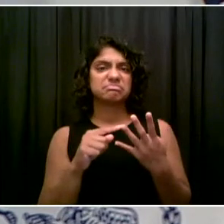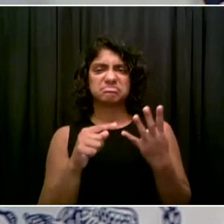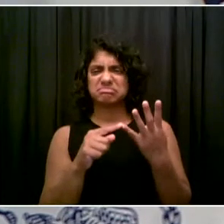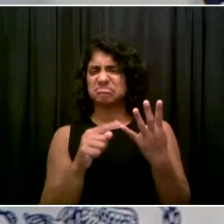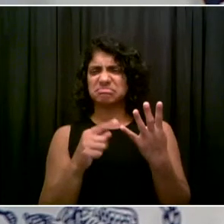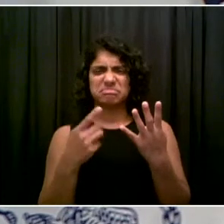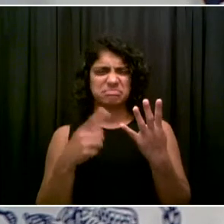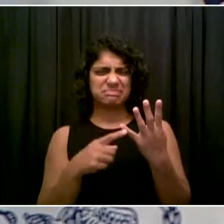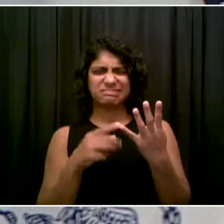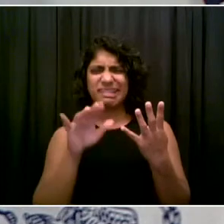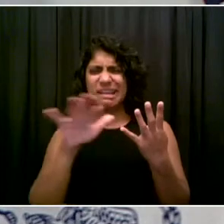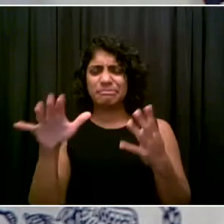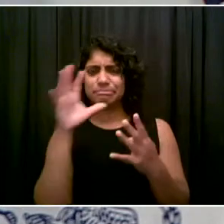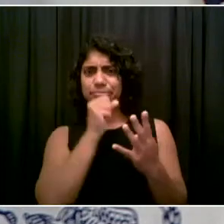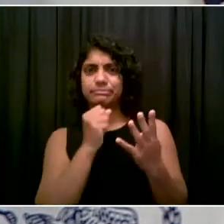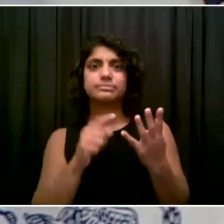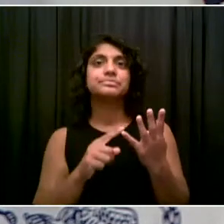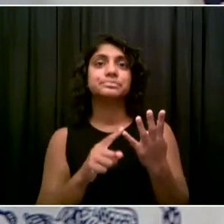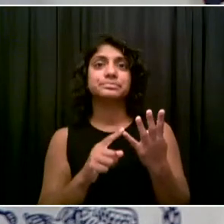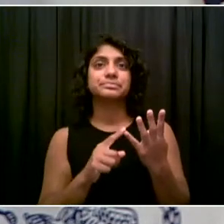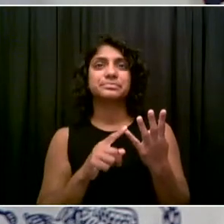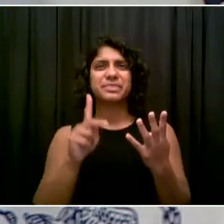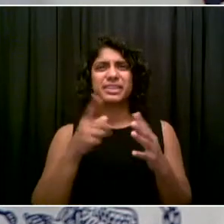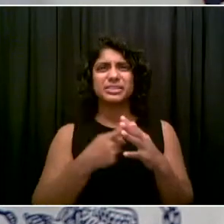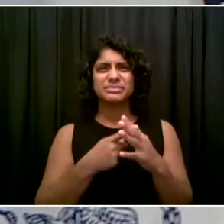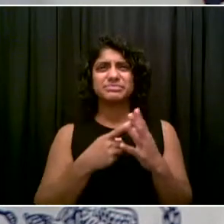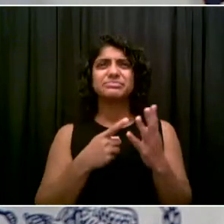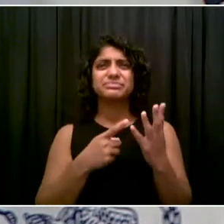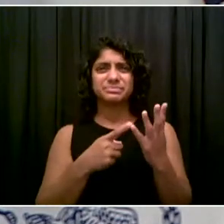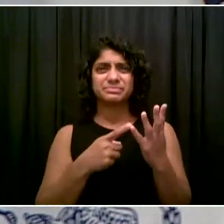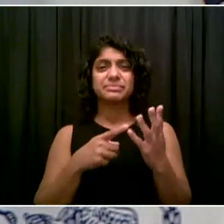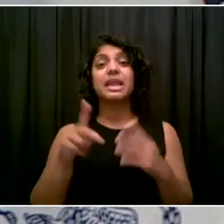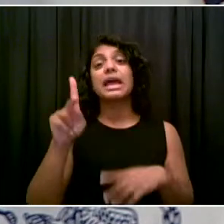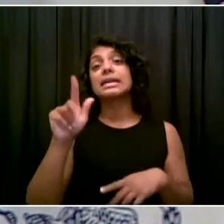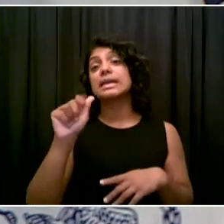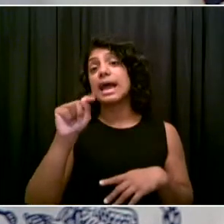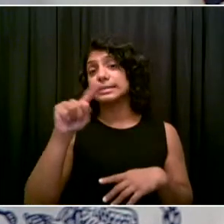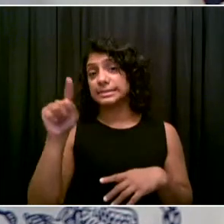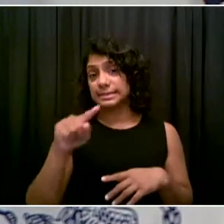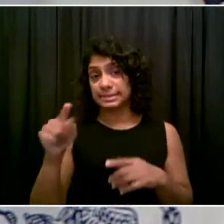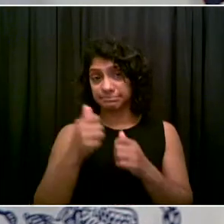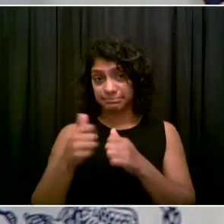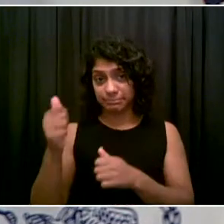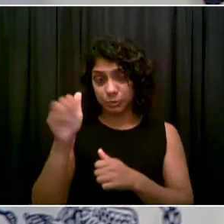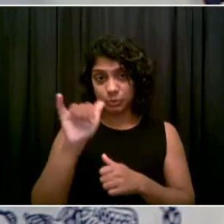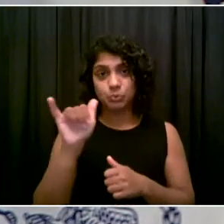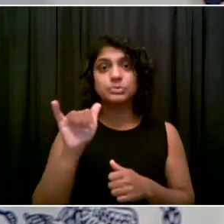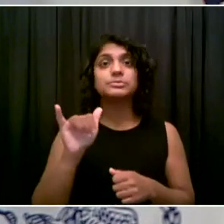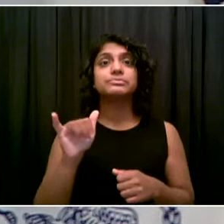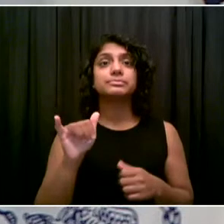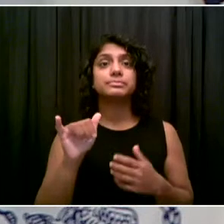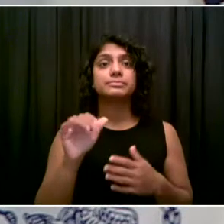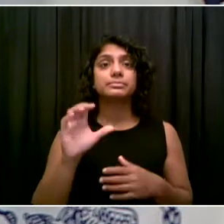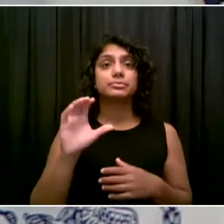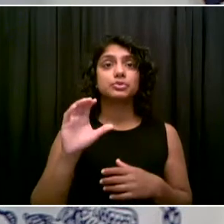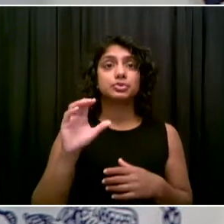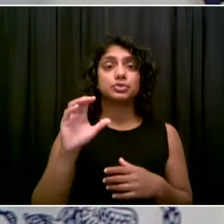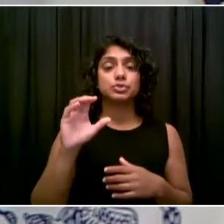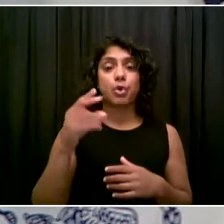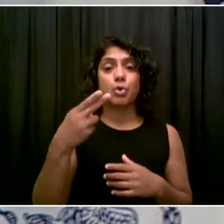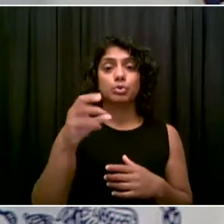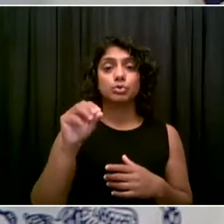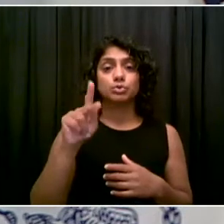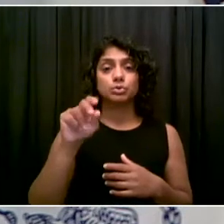CHOKSHI AND DR.